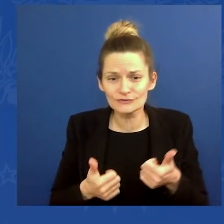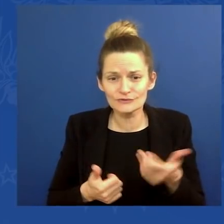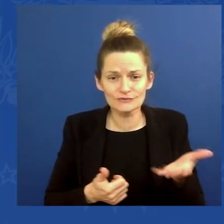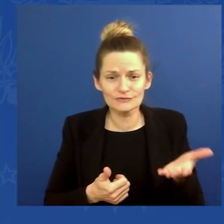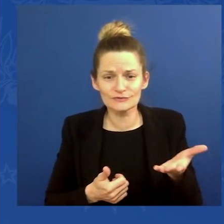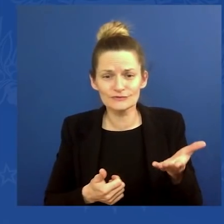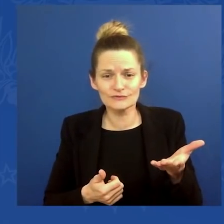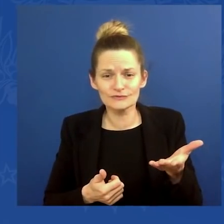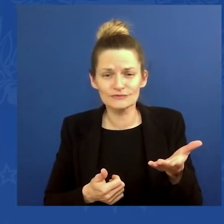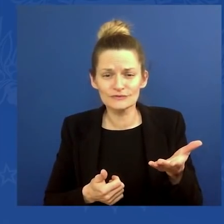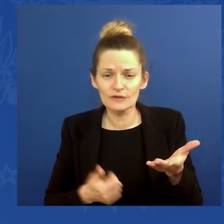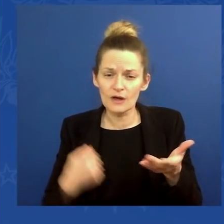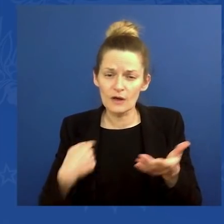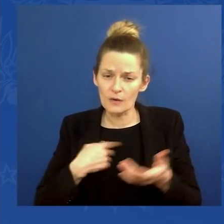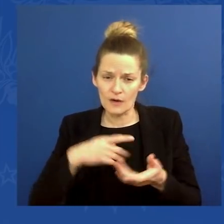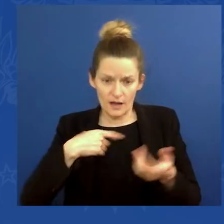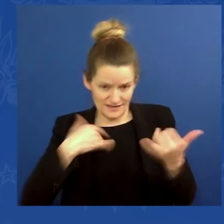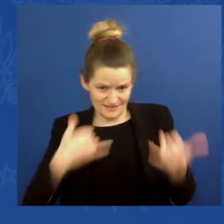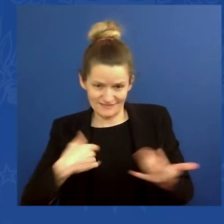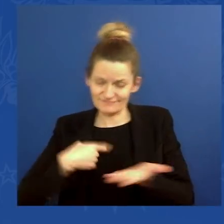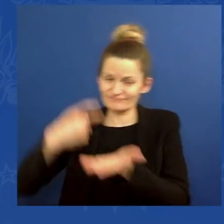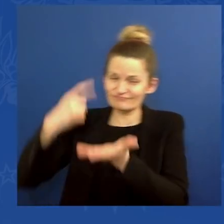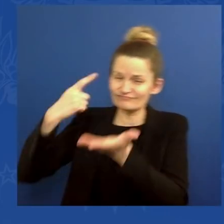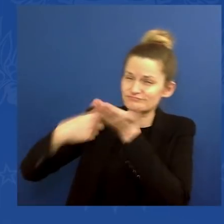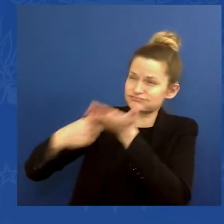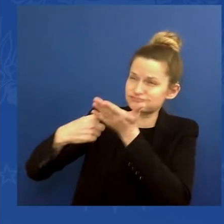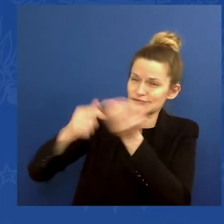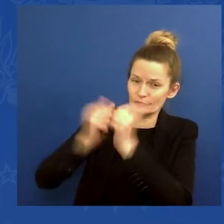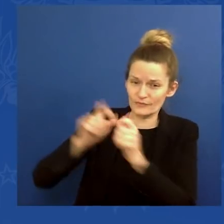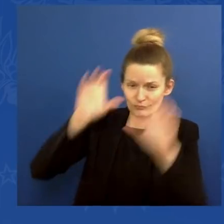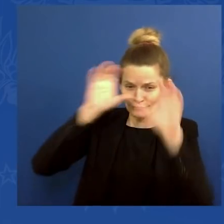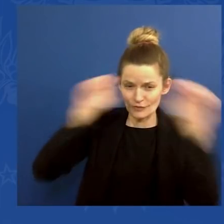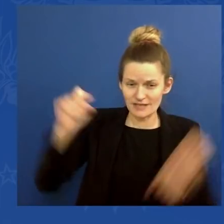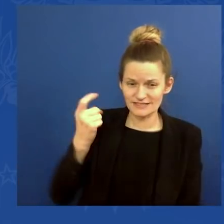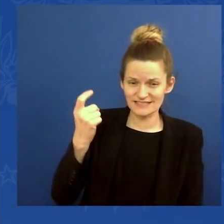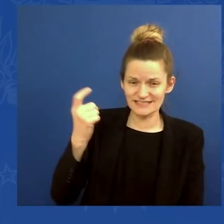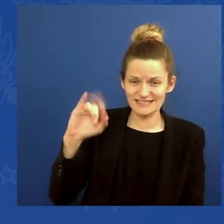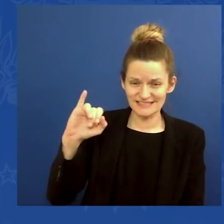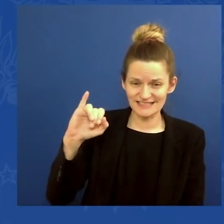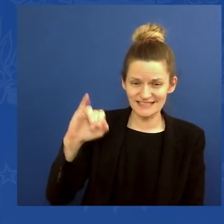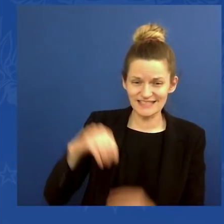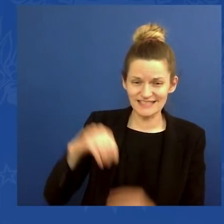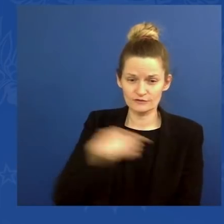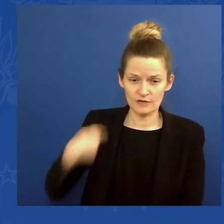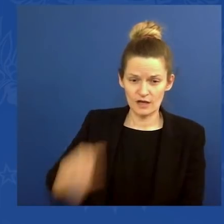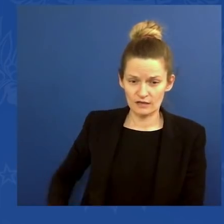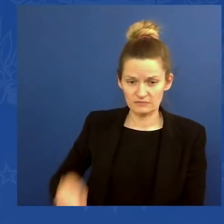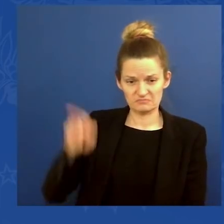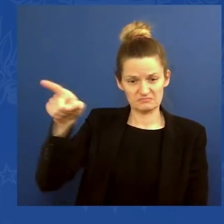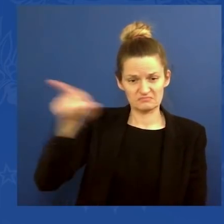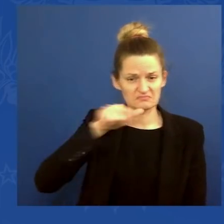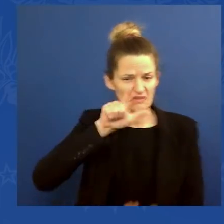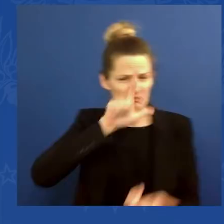But all kidding aside, we talk about the idea he -- that he does not believe demo- -- democracies can be sustained in the 21st century